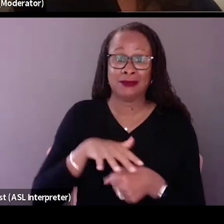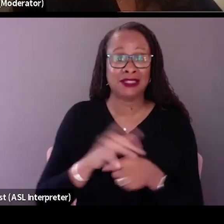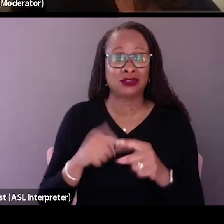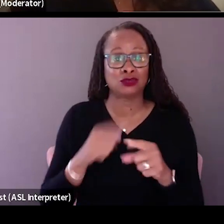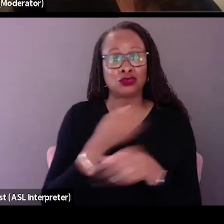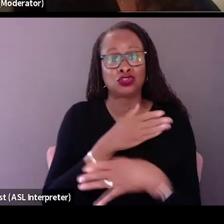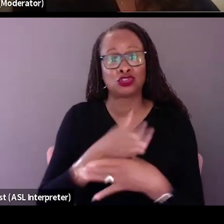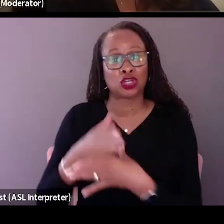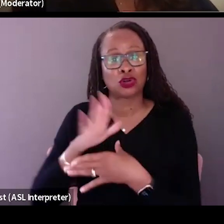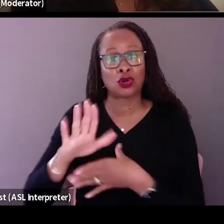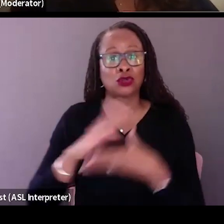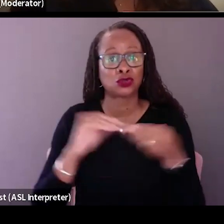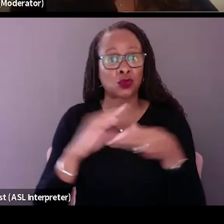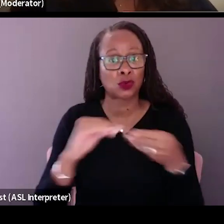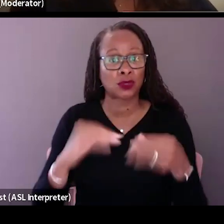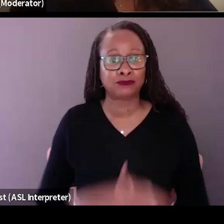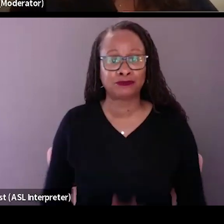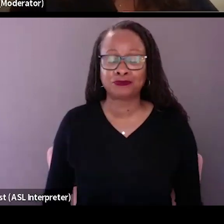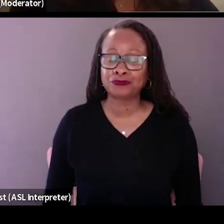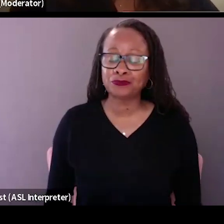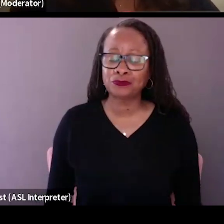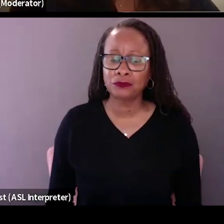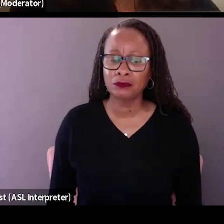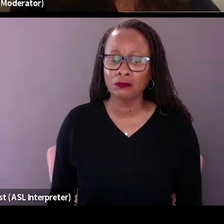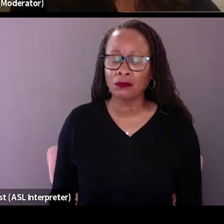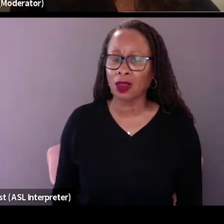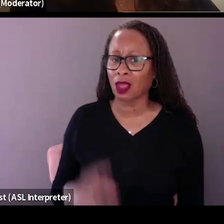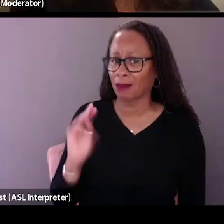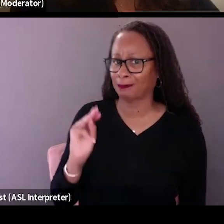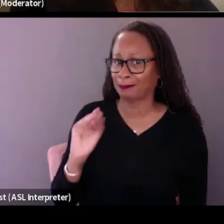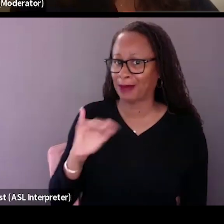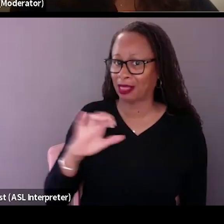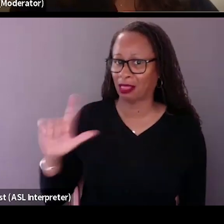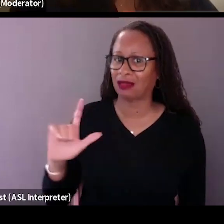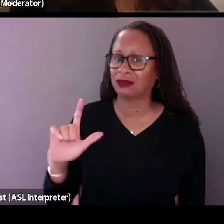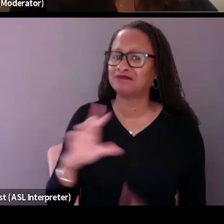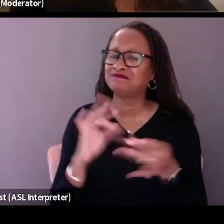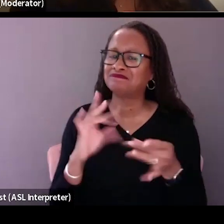Sure, sure. Yeah, it's been a minute 'cause it was, I think